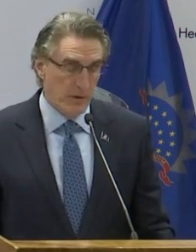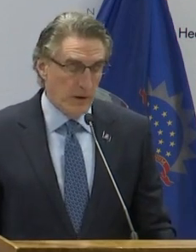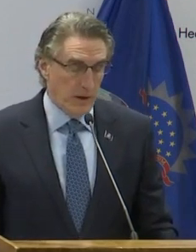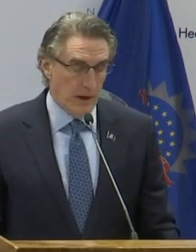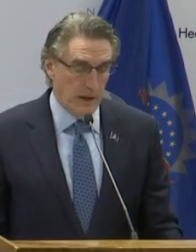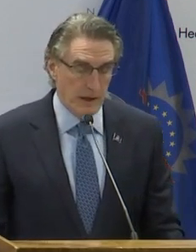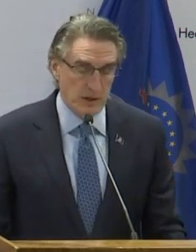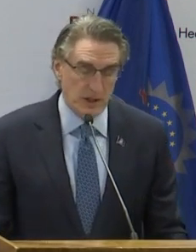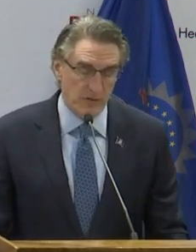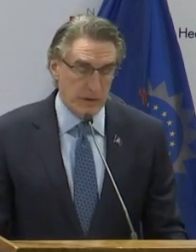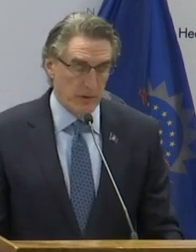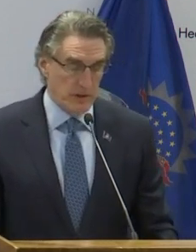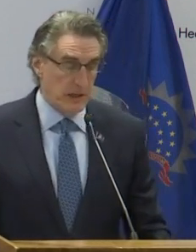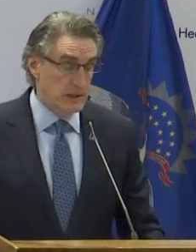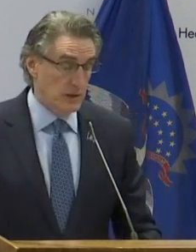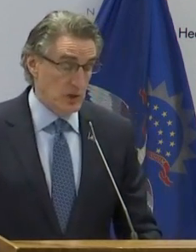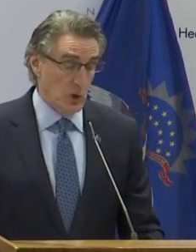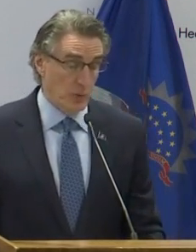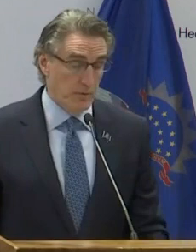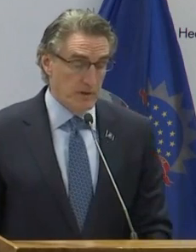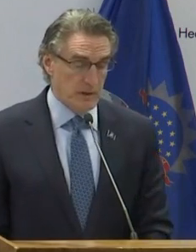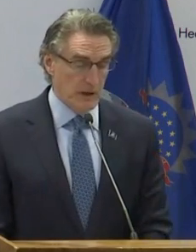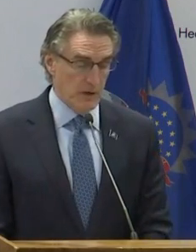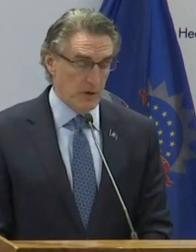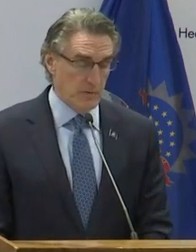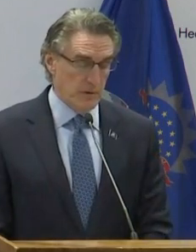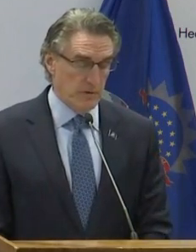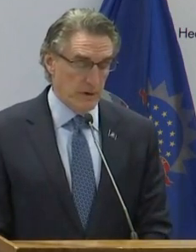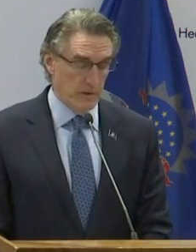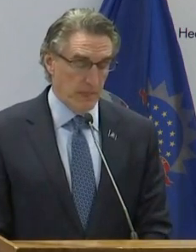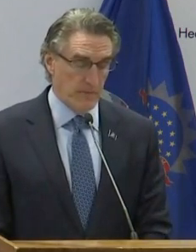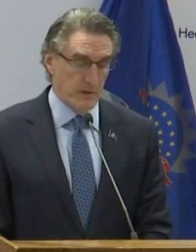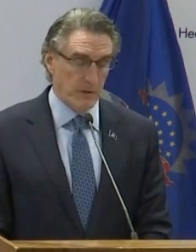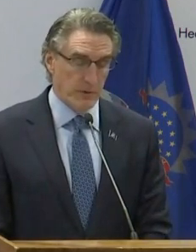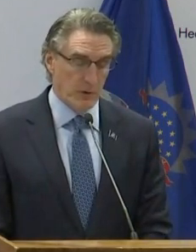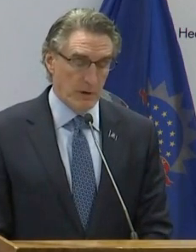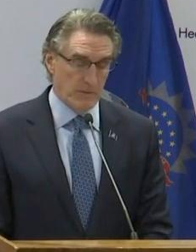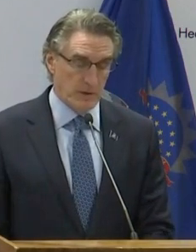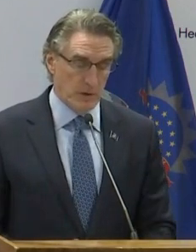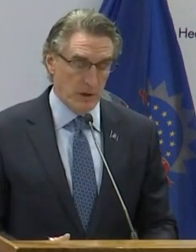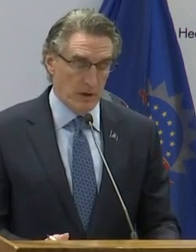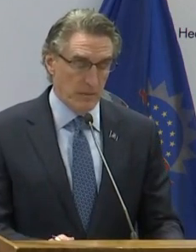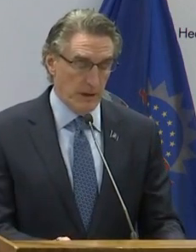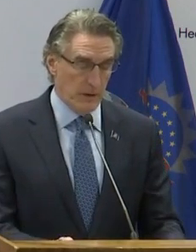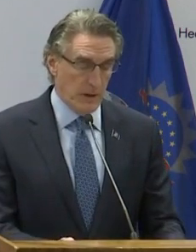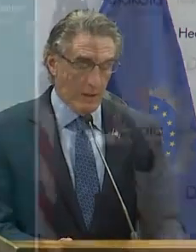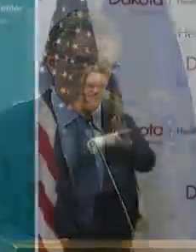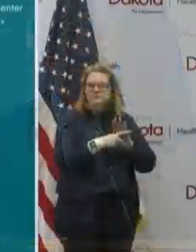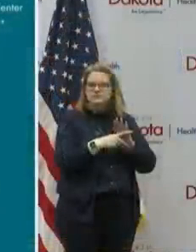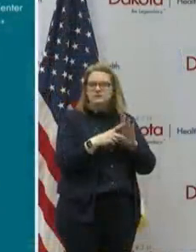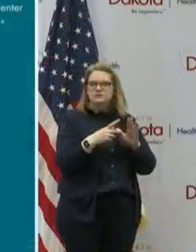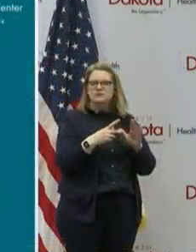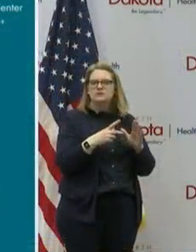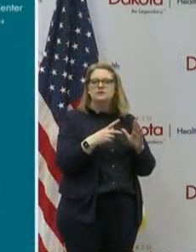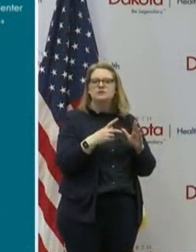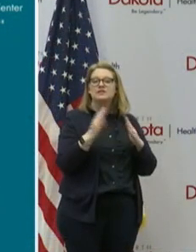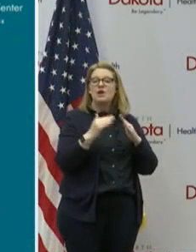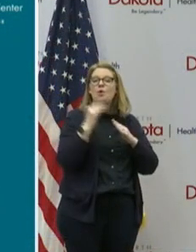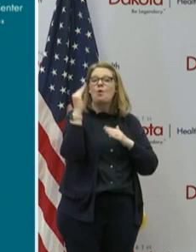STUDENTS CAN RECEIVE EDUCATION AND SOME REALLY IMPORTANT PROGRAMS CAN KEEP GOING ON THROUGH THE SUMMER.